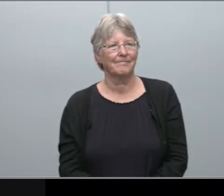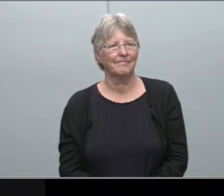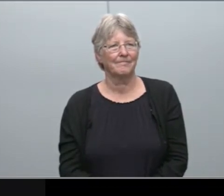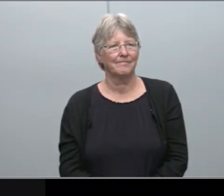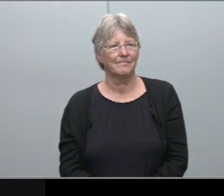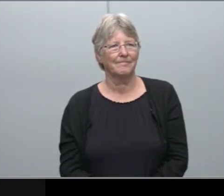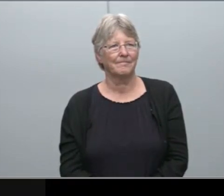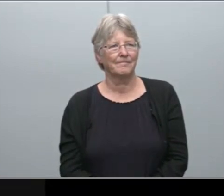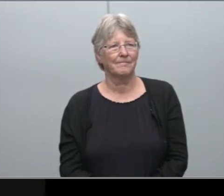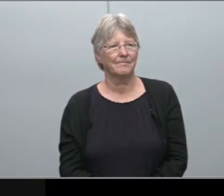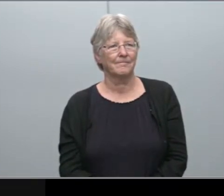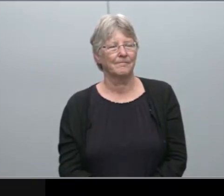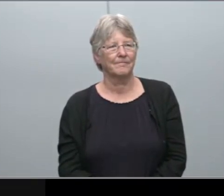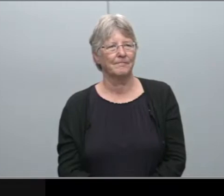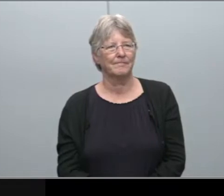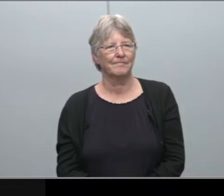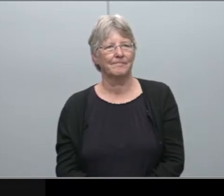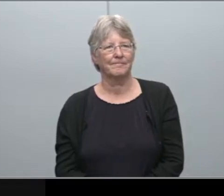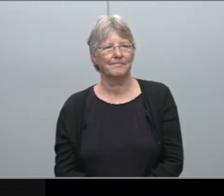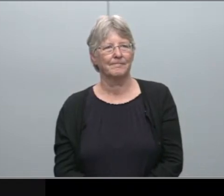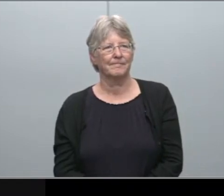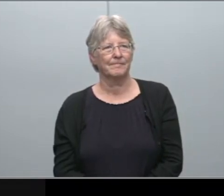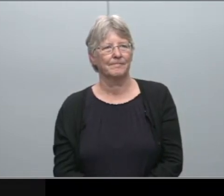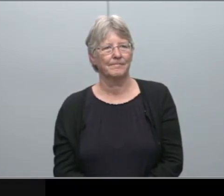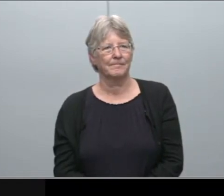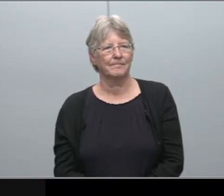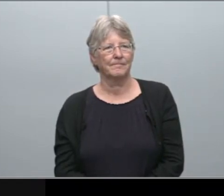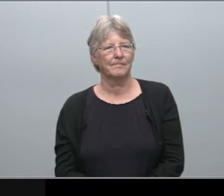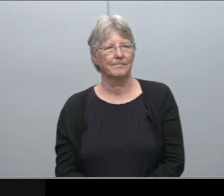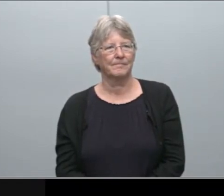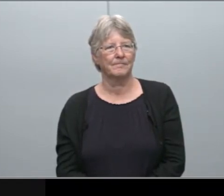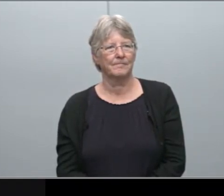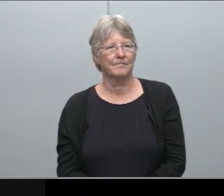on special aid with Ms. Valasko-Martin.